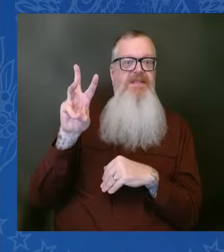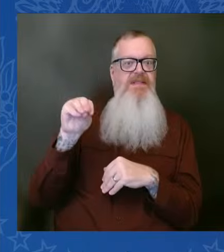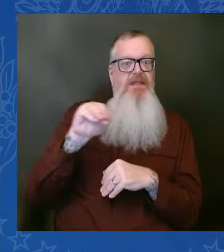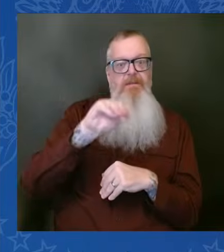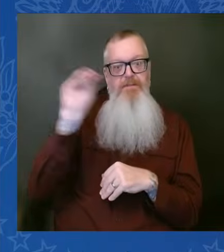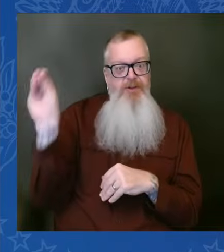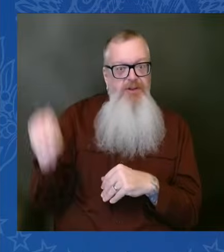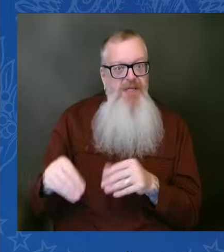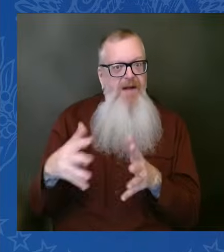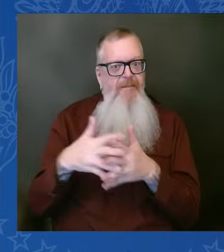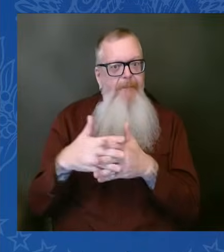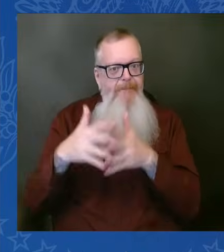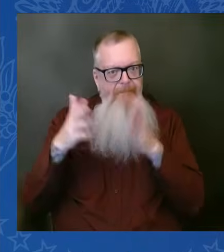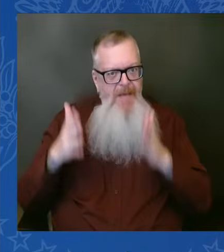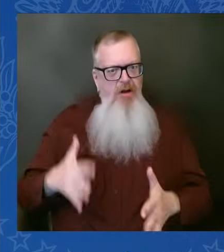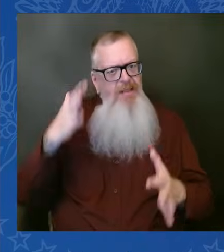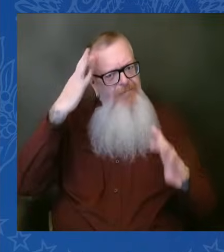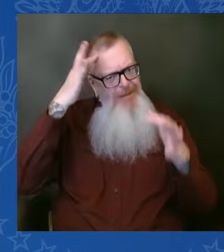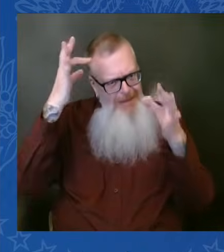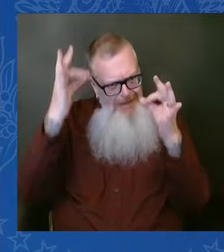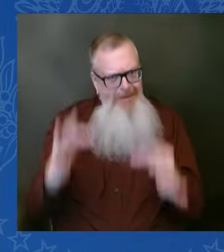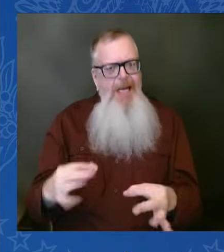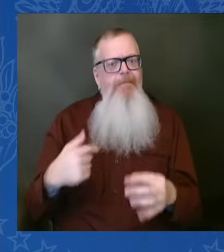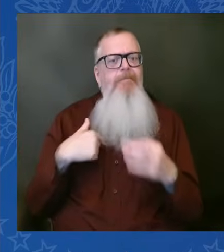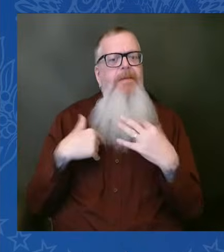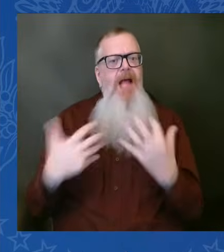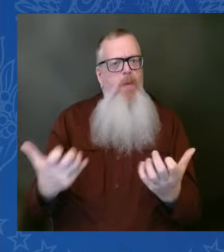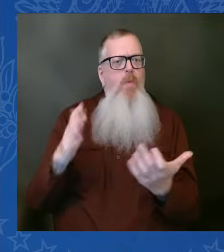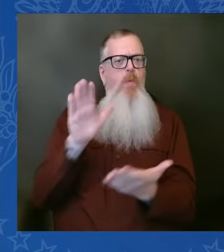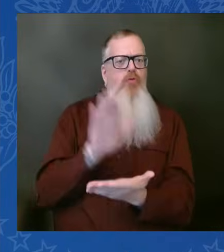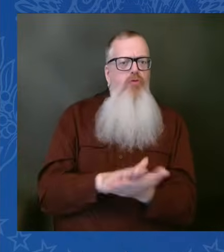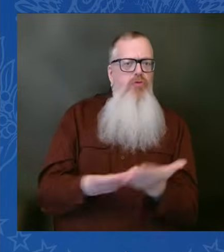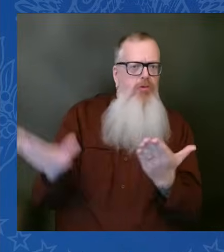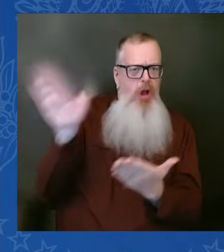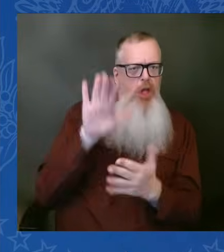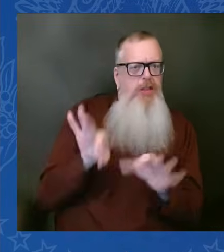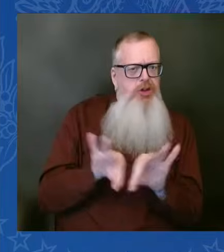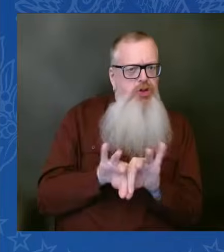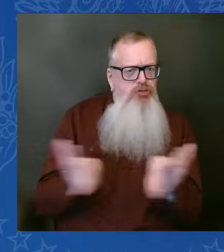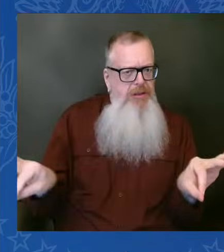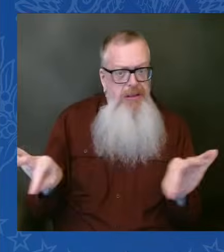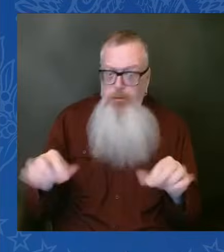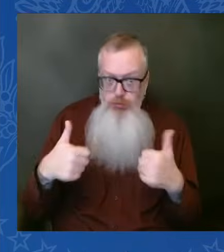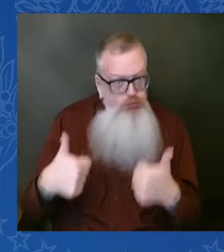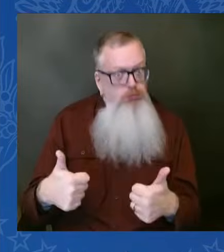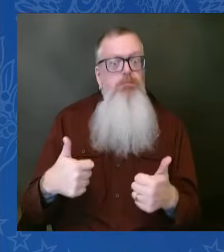who chose not to pursue a four-year degree. With our historic backing of union, public support for unions